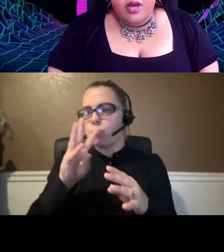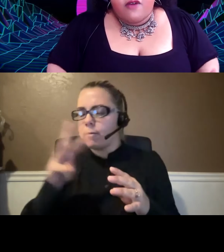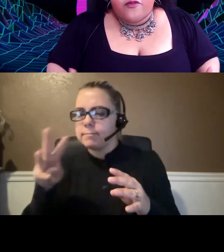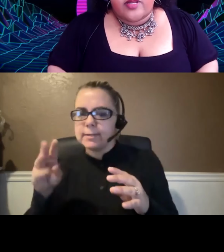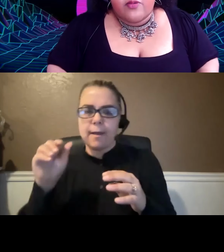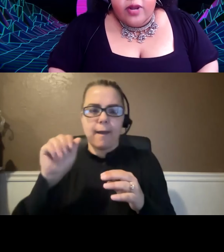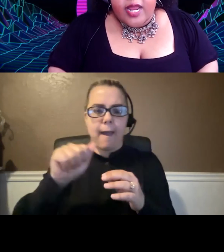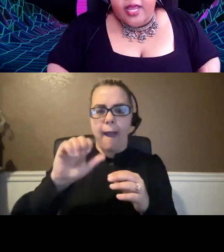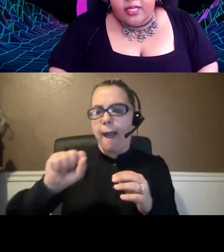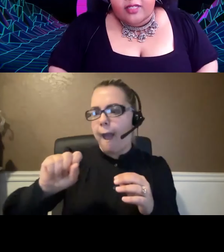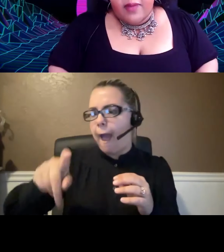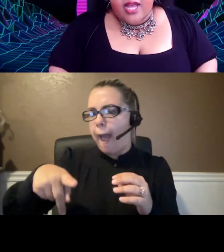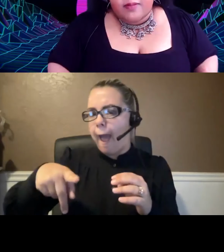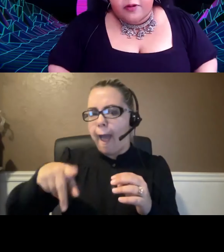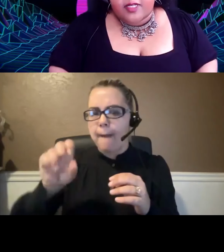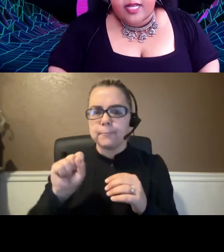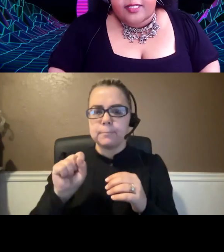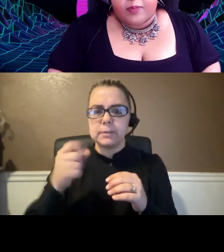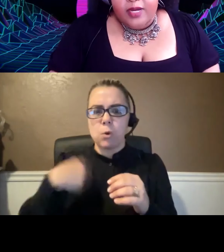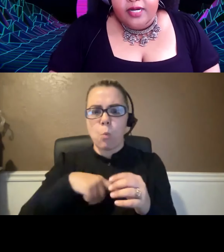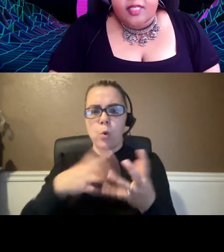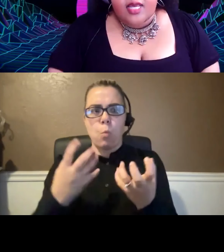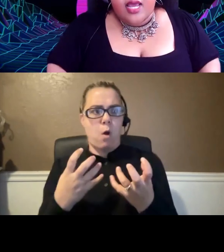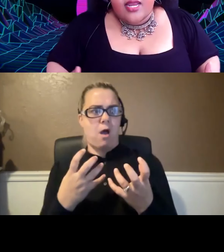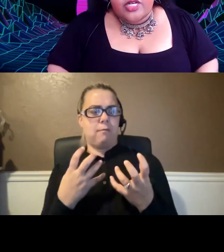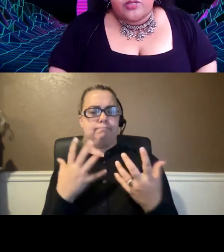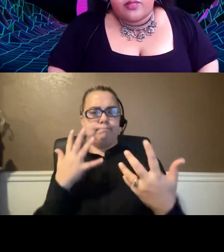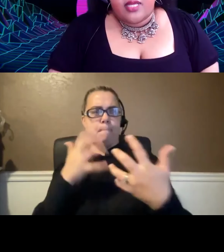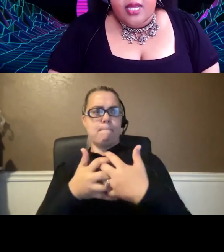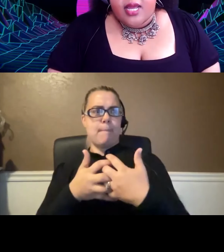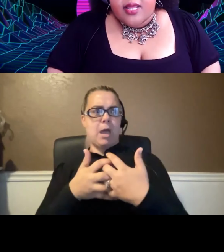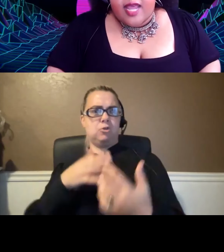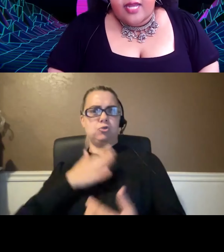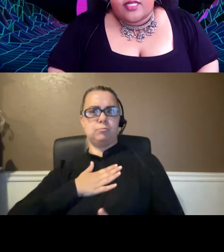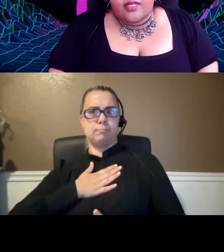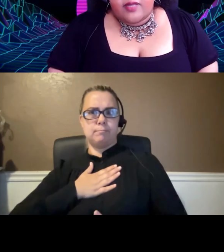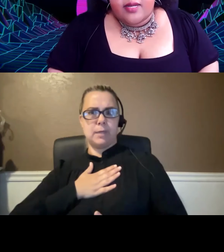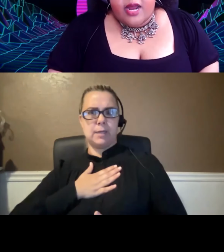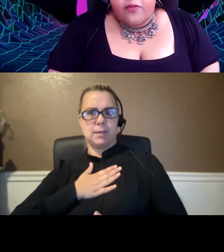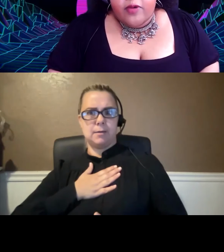of wanting a customized and personalized experience I think that is something that will